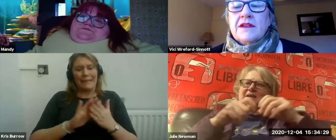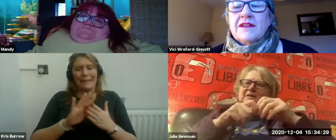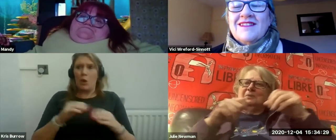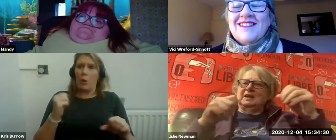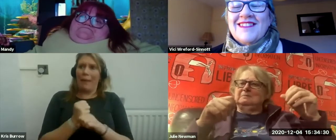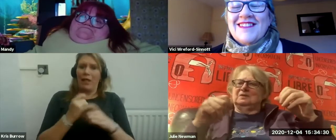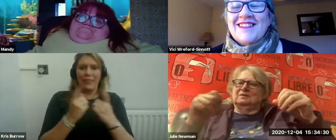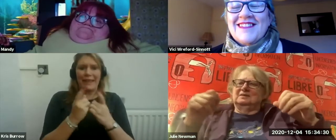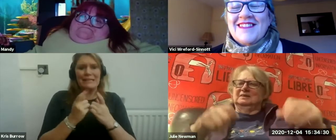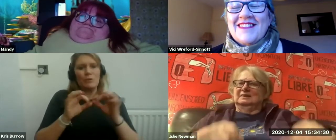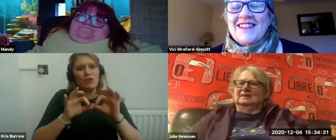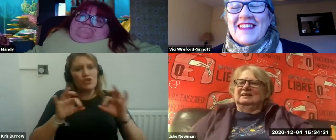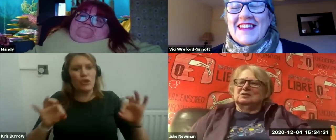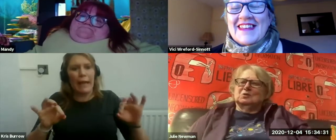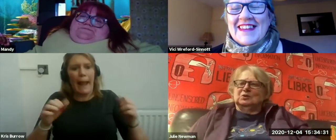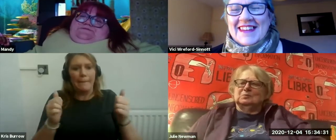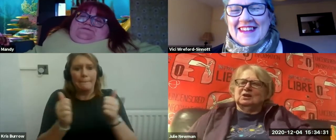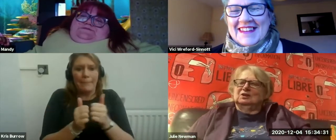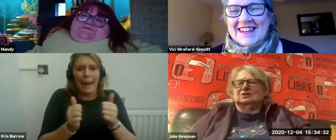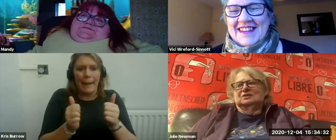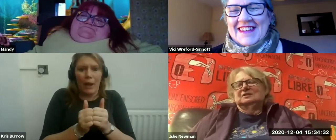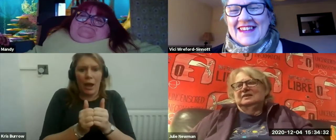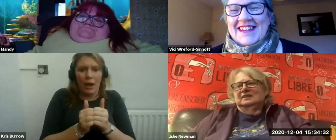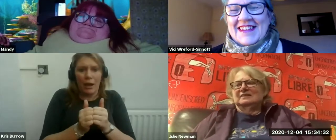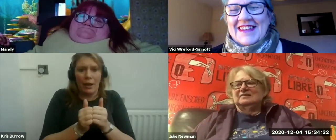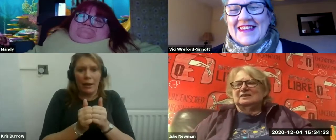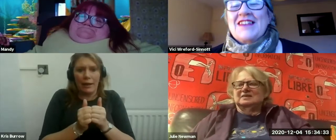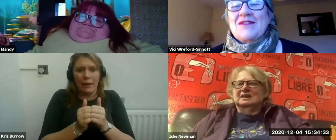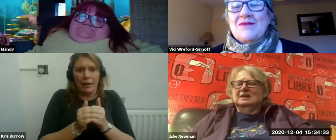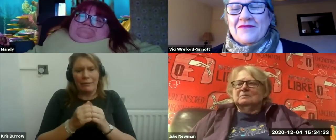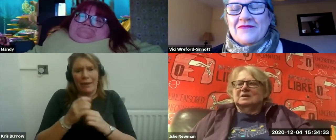paper, it's called the bricoleur I think.